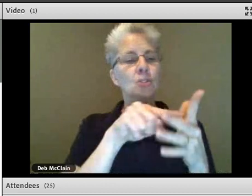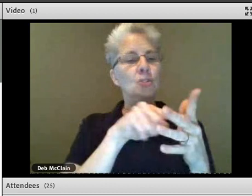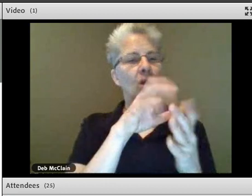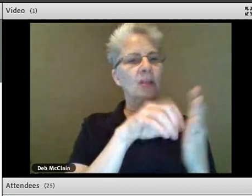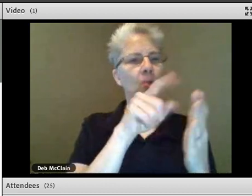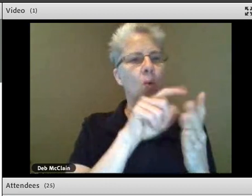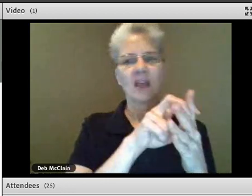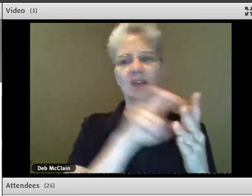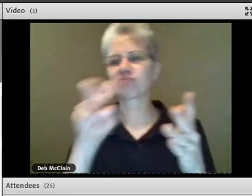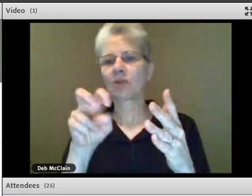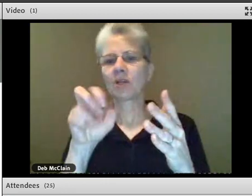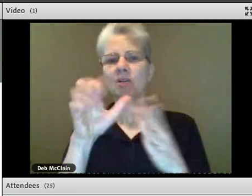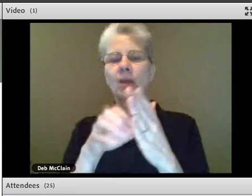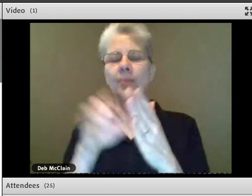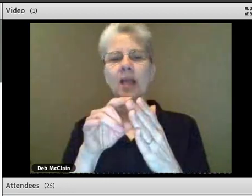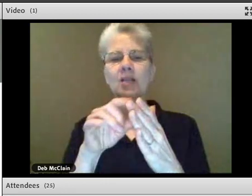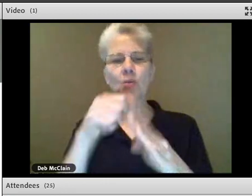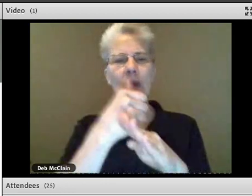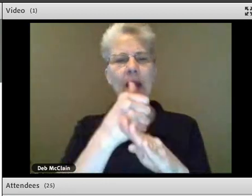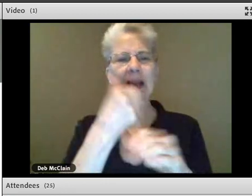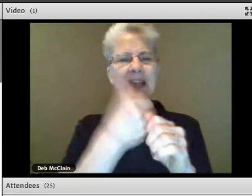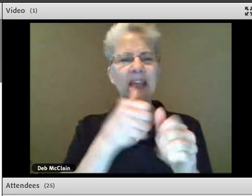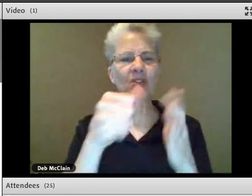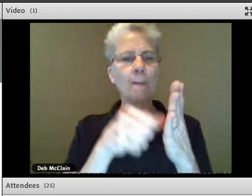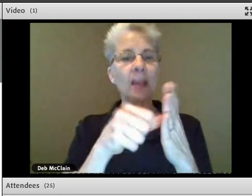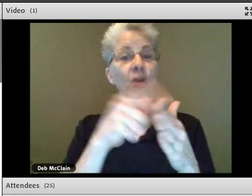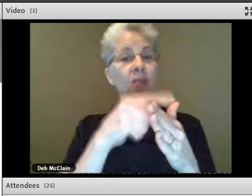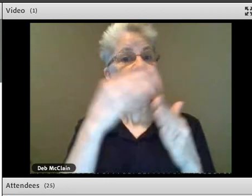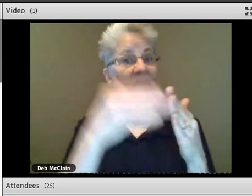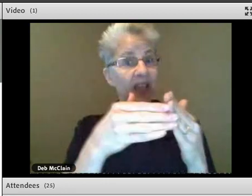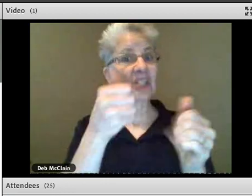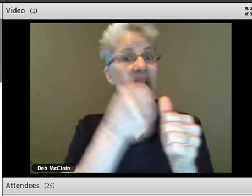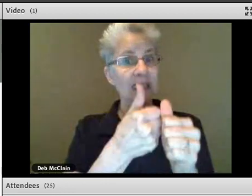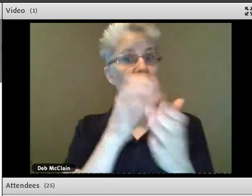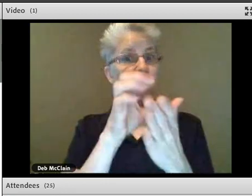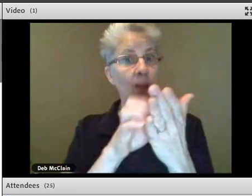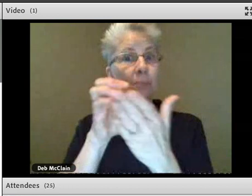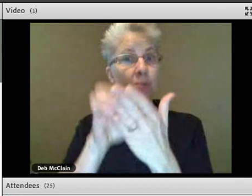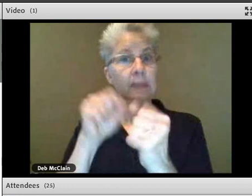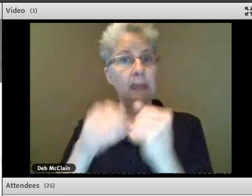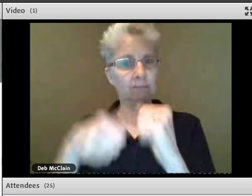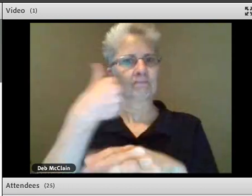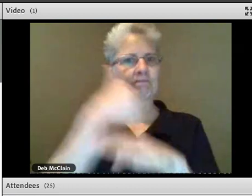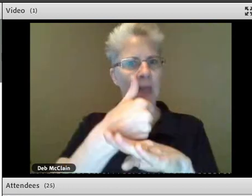so you can lock out each page until they complete reading it, until they get the next one, but at the end of the day,